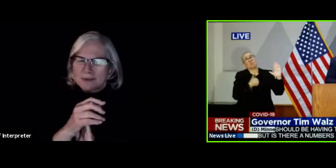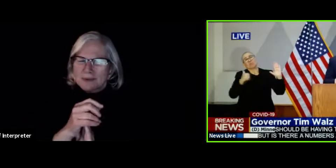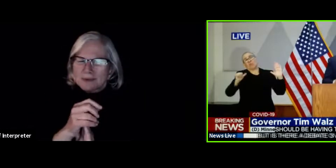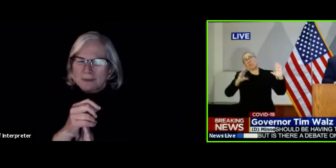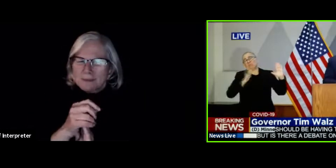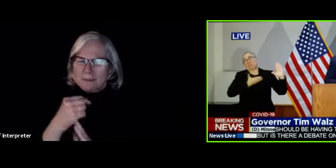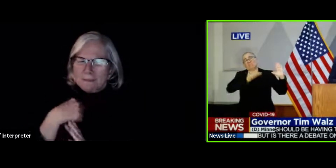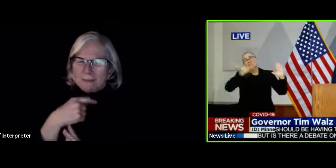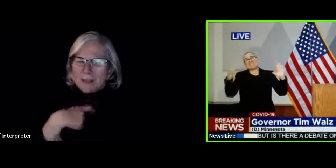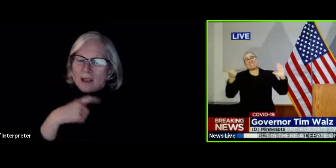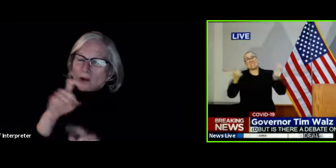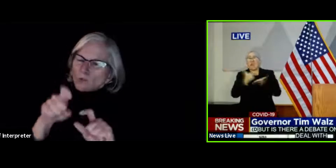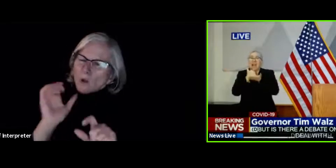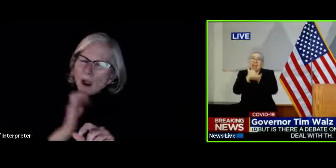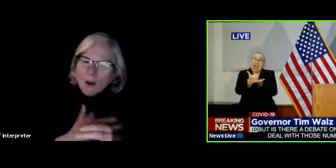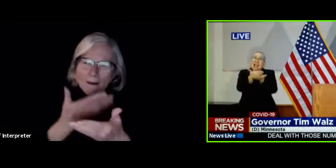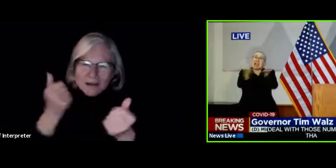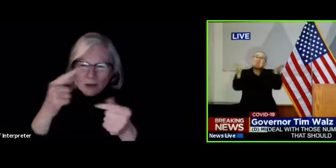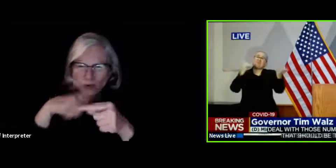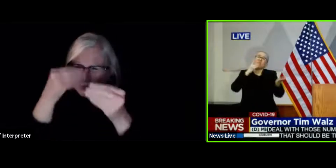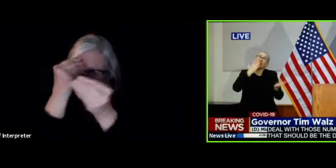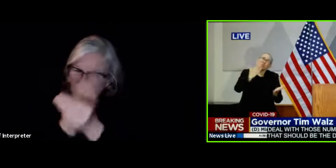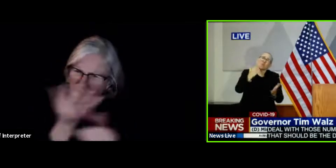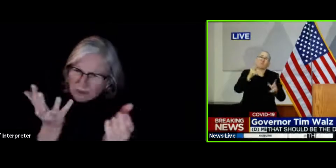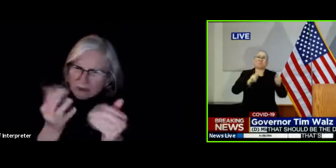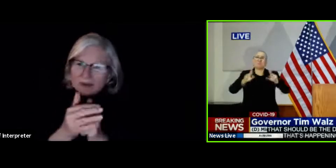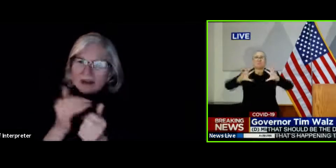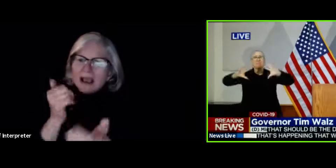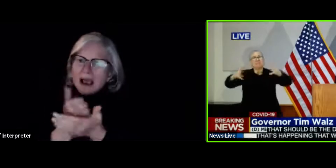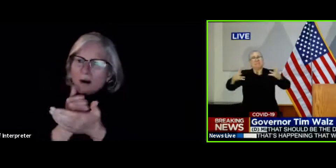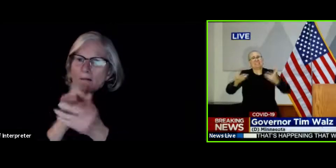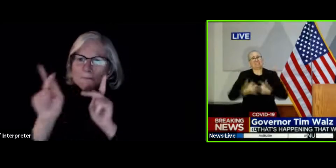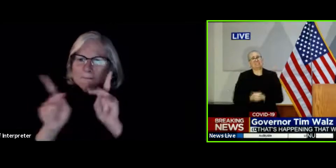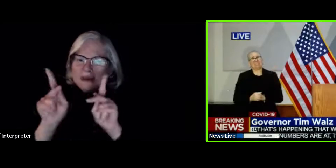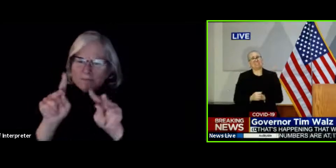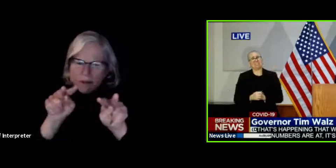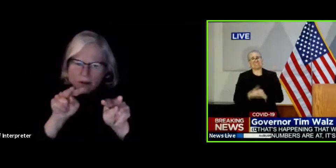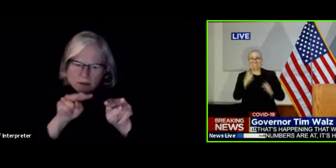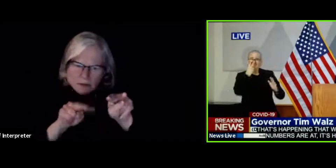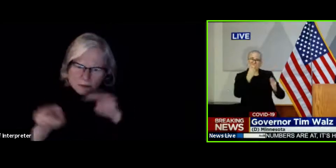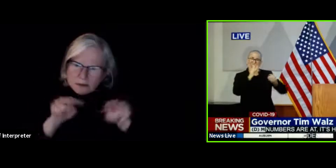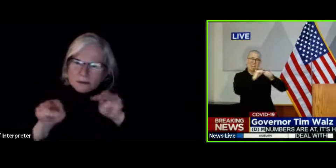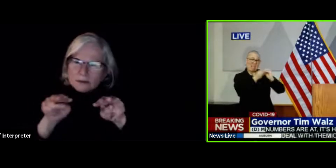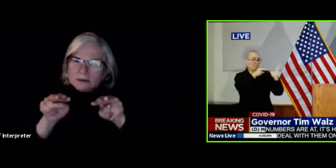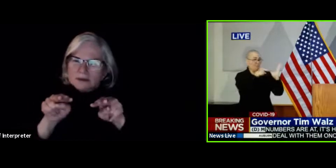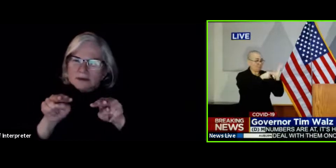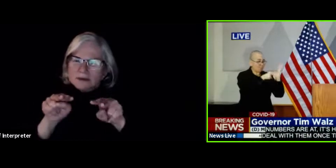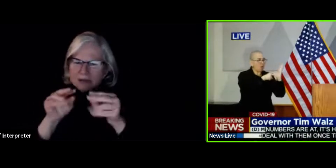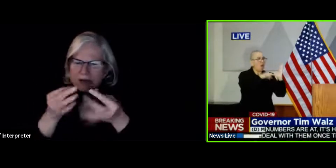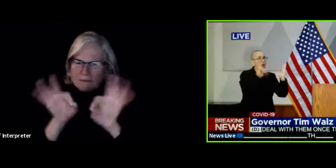BE GOOD JUDGES OF THE DATA THAT'S SOUTH THERE, TRYING TO MAKE SURE IT'S VALIDATED BY THIRDS-PARTY VALIDATORS